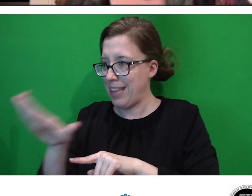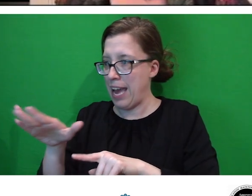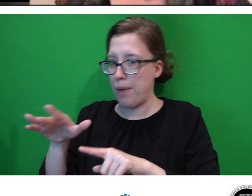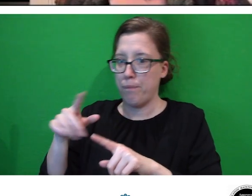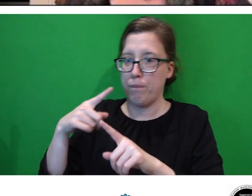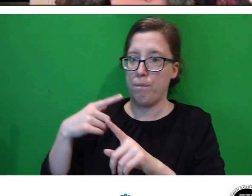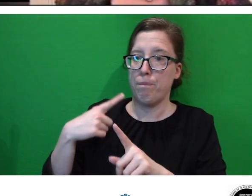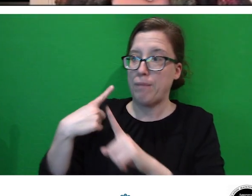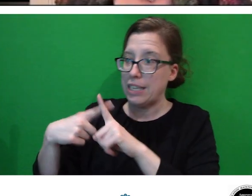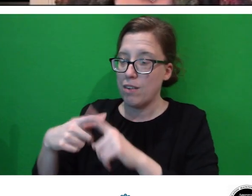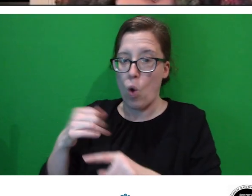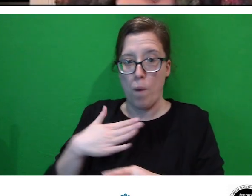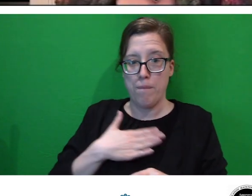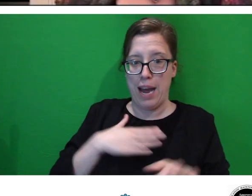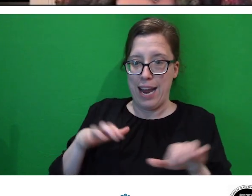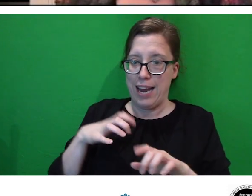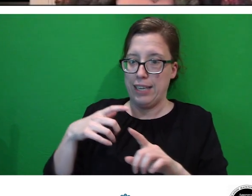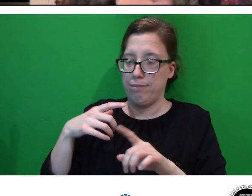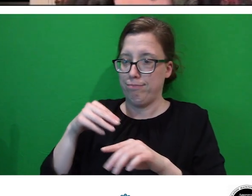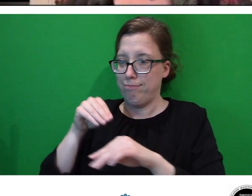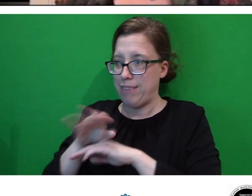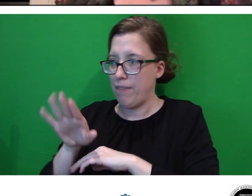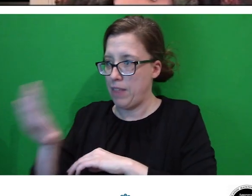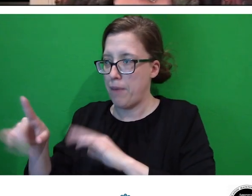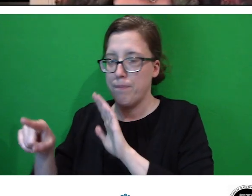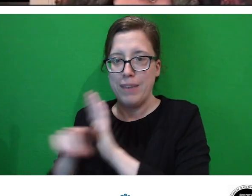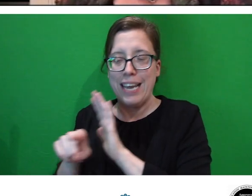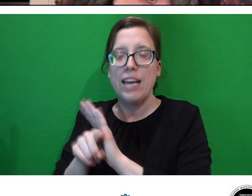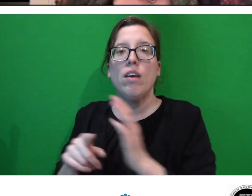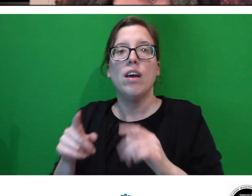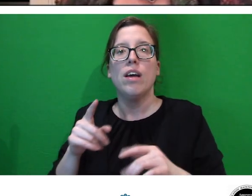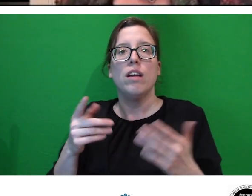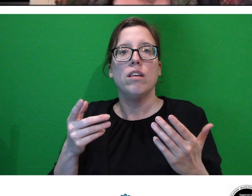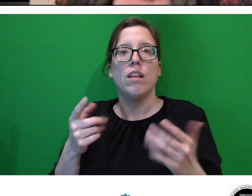Because just as they don't see what impact they have on other people,